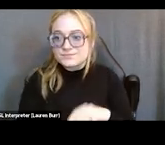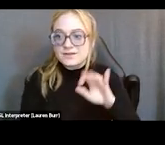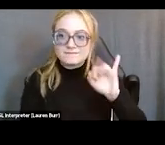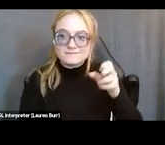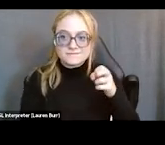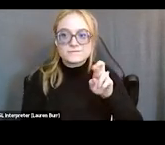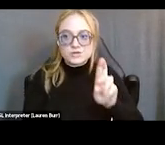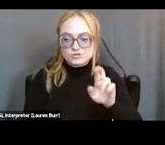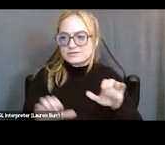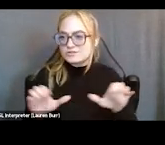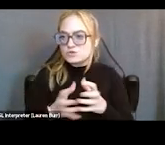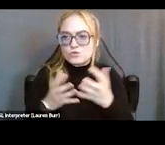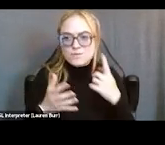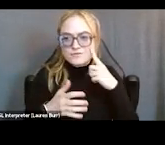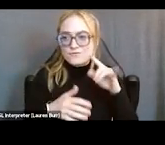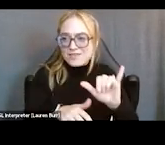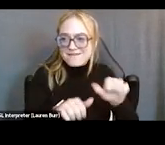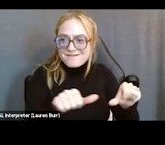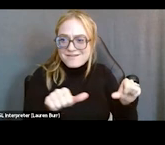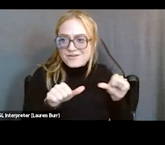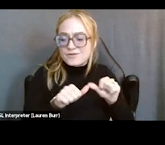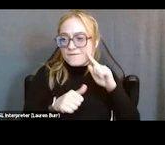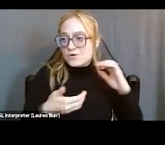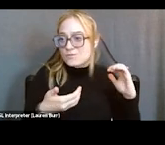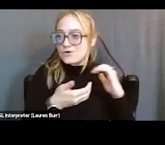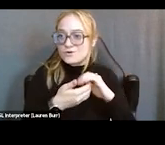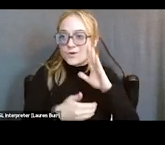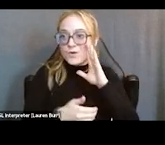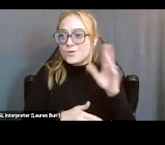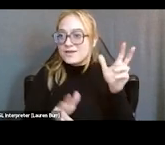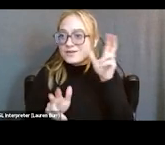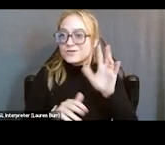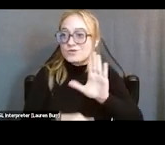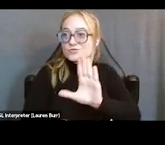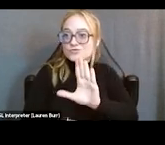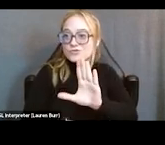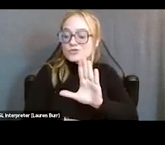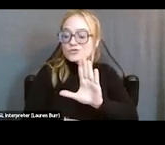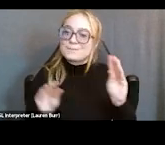hear a little bit about what is her magic sauce, you know, with building these relationships.